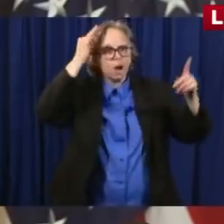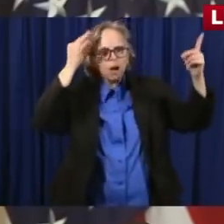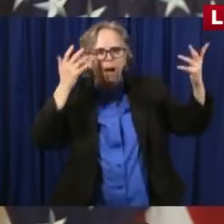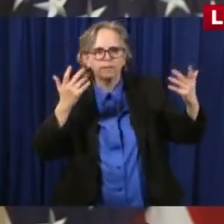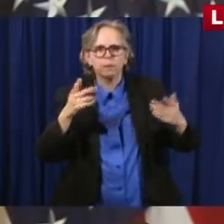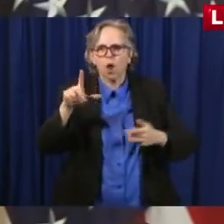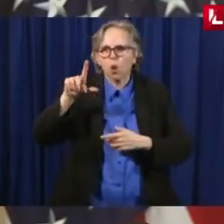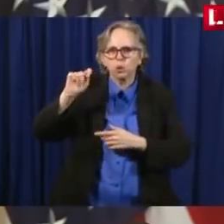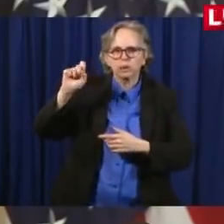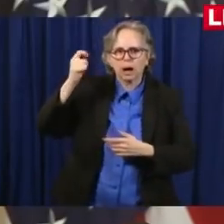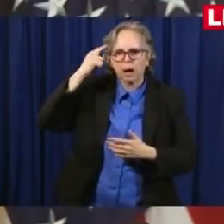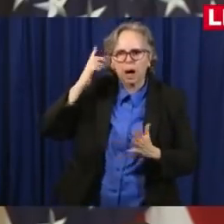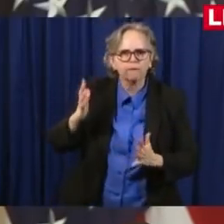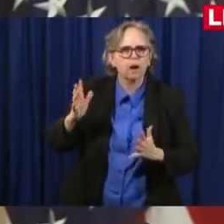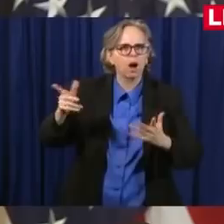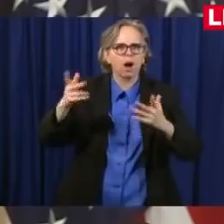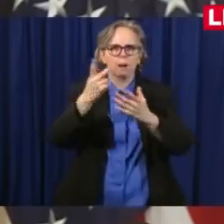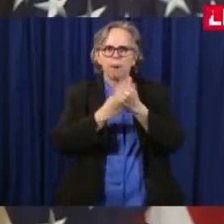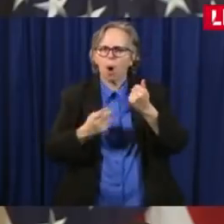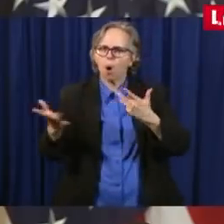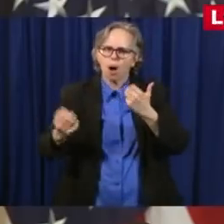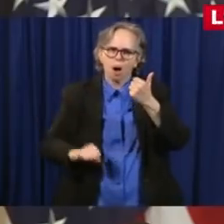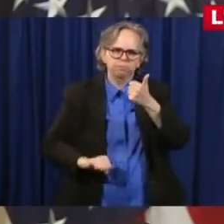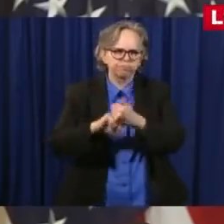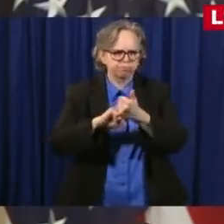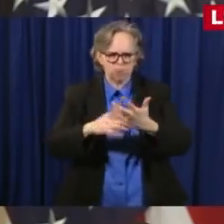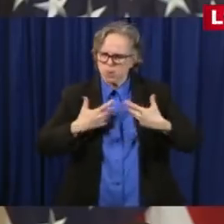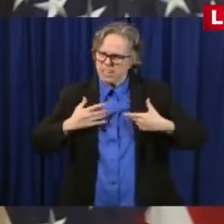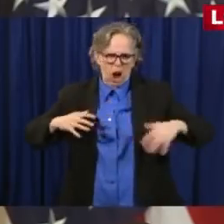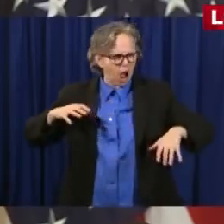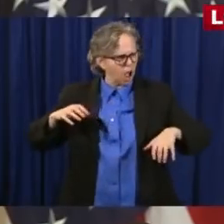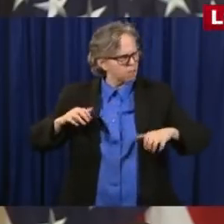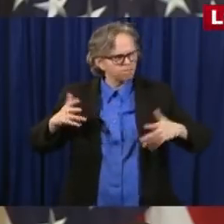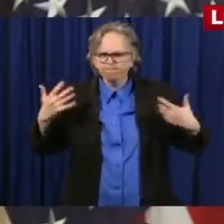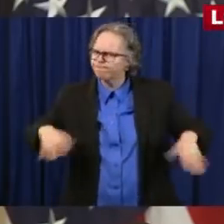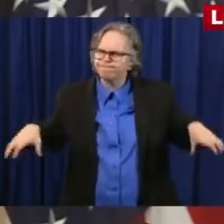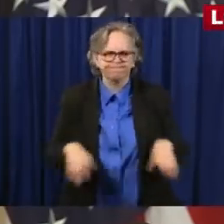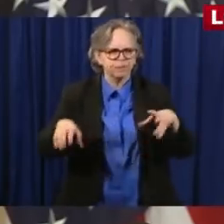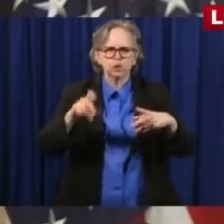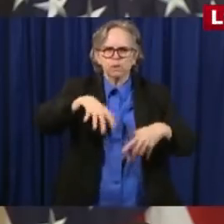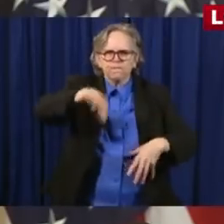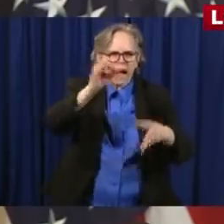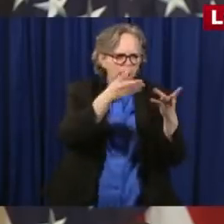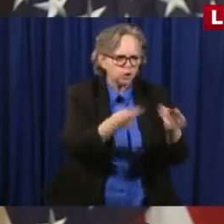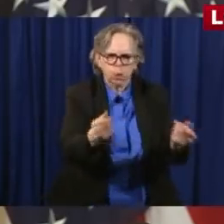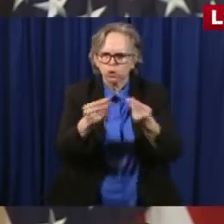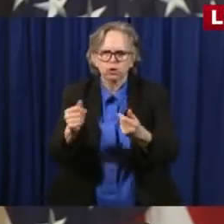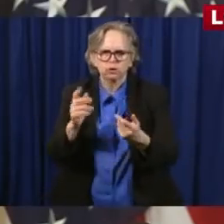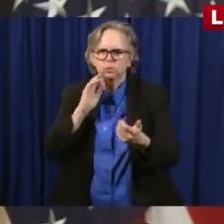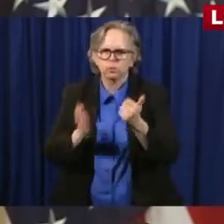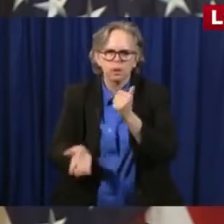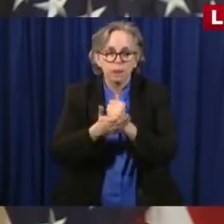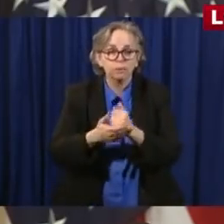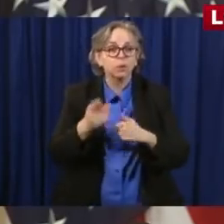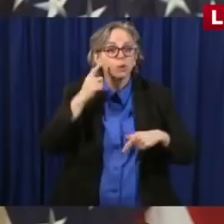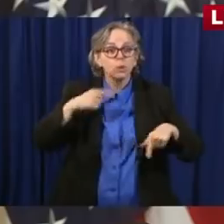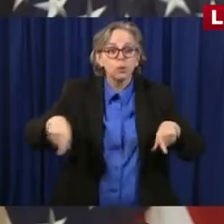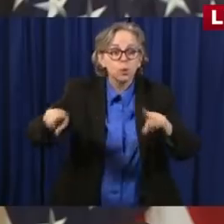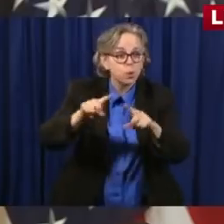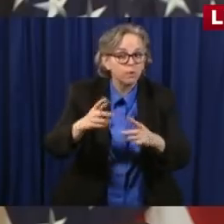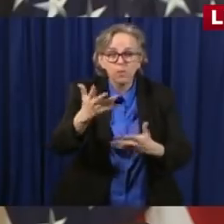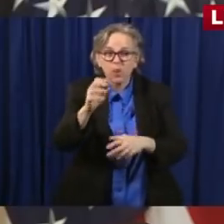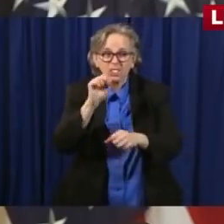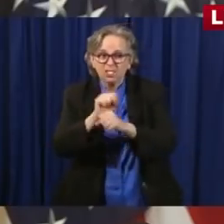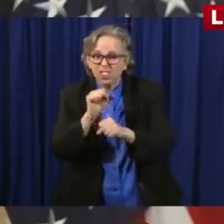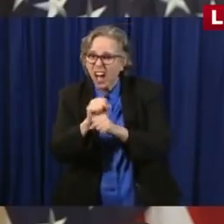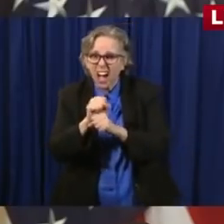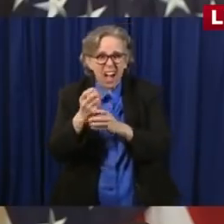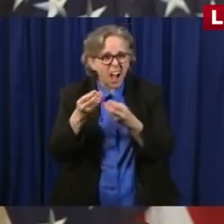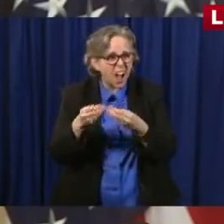I AM GRATEFUL FOR THE SUPPORT OF THE GOVERNOR, THE LIEUTENANT GOVERNOR, AND MY CABINET COLLEAGUES AS WE PURSUE THE SOLUTIONS.